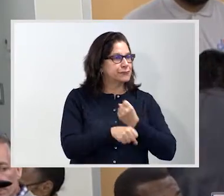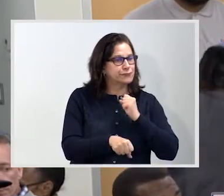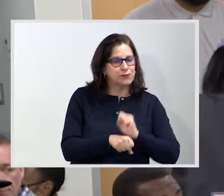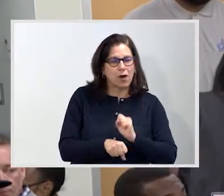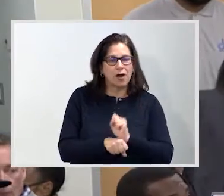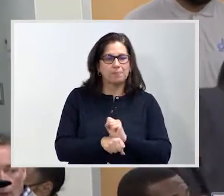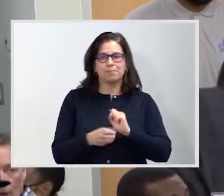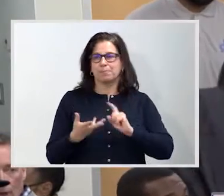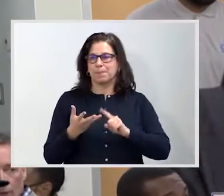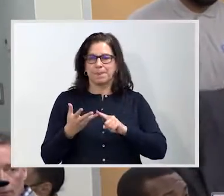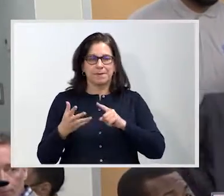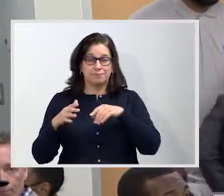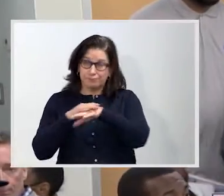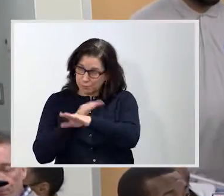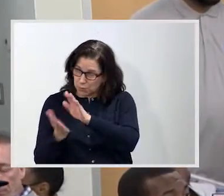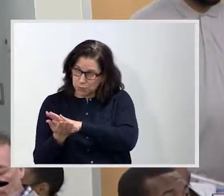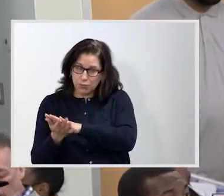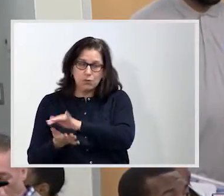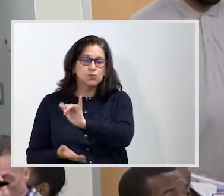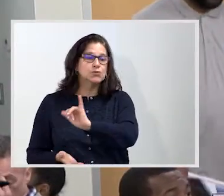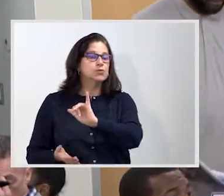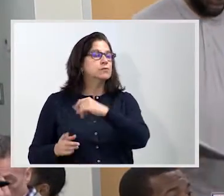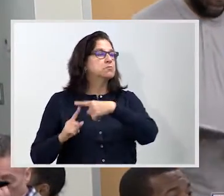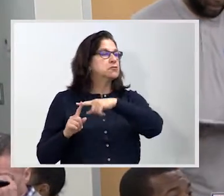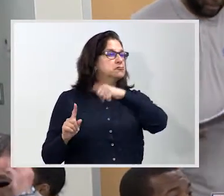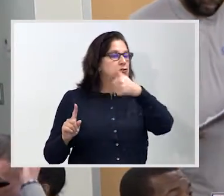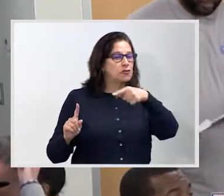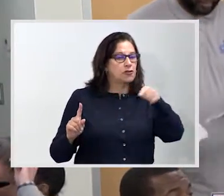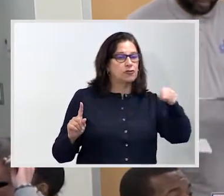THAT THOSE ARE JUST THE STOREFRONTS. BUT WHEN WE AS HUMAN BEINGS, OUR